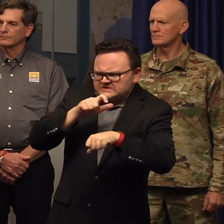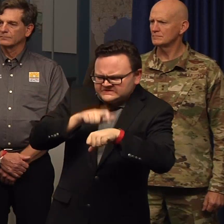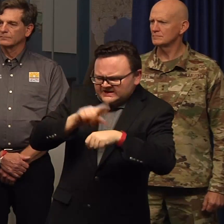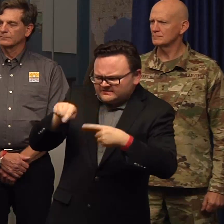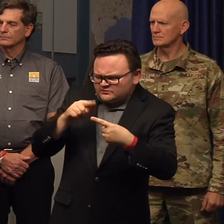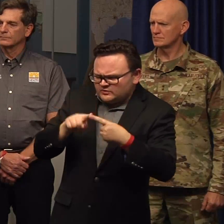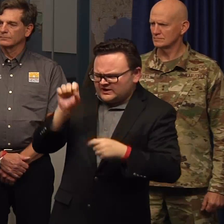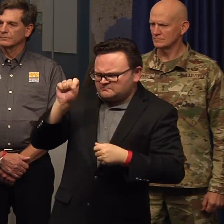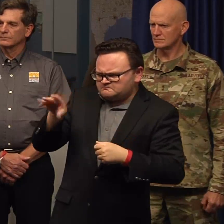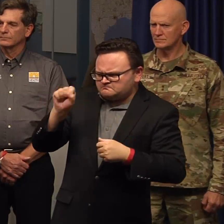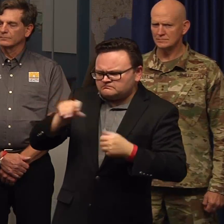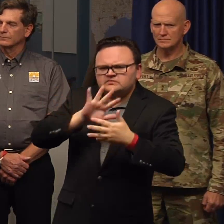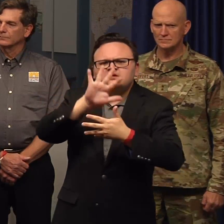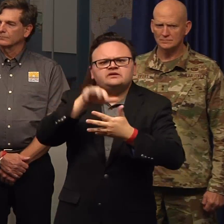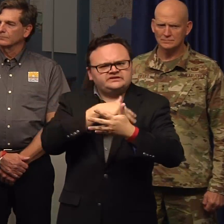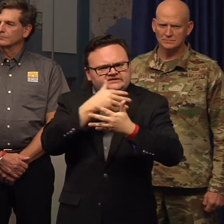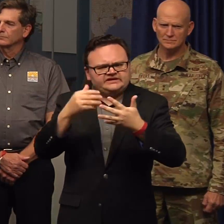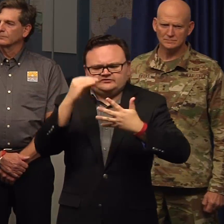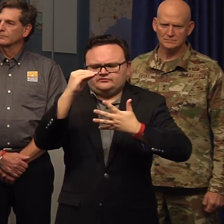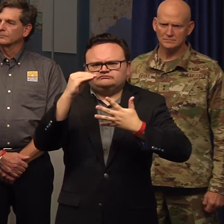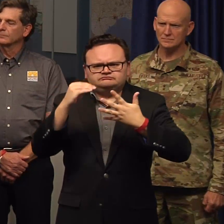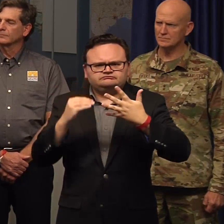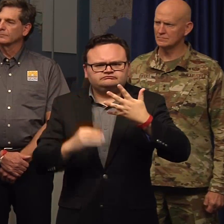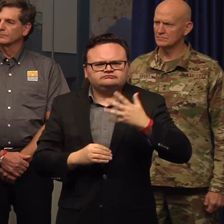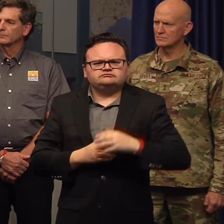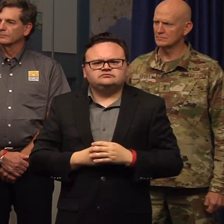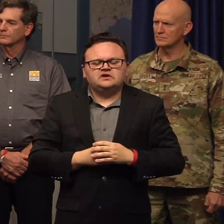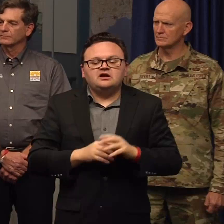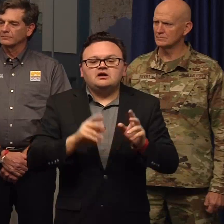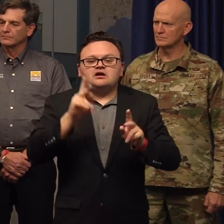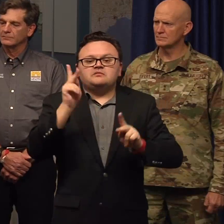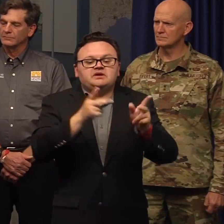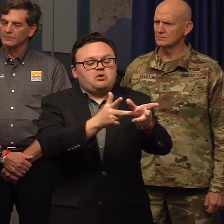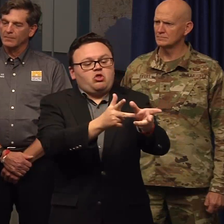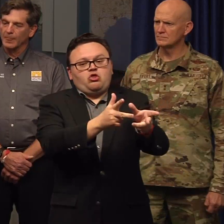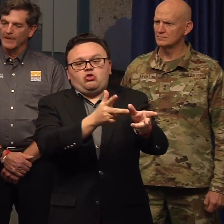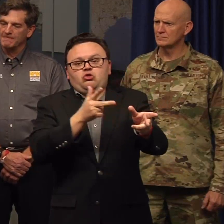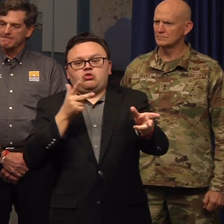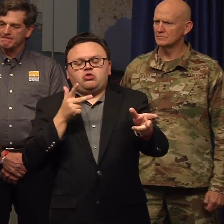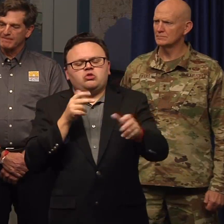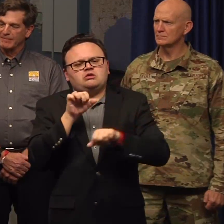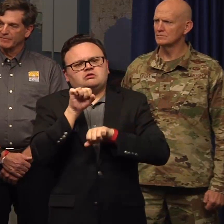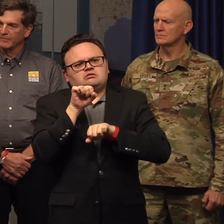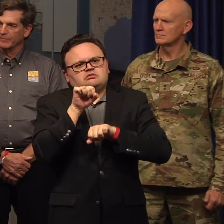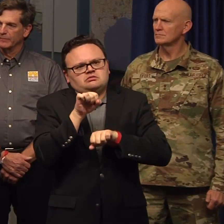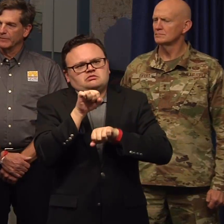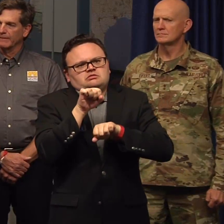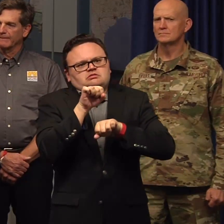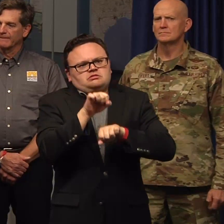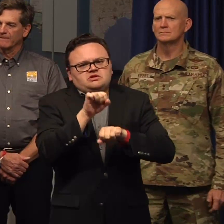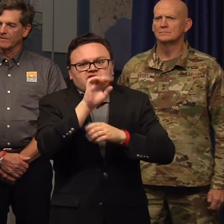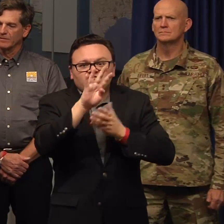SYMPTOMS AND SAFE YOU SHOW UP